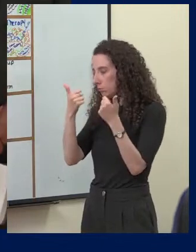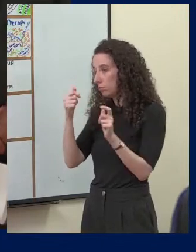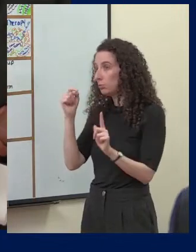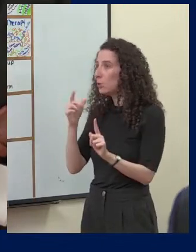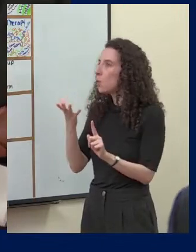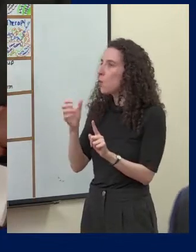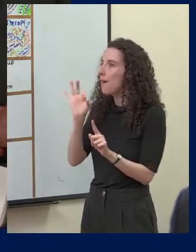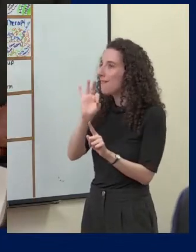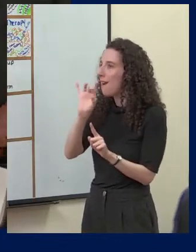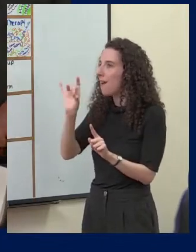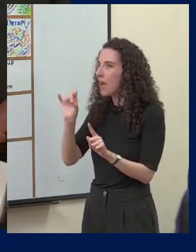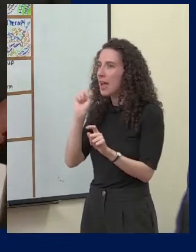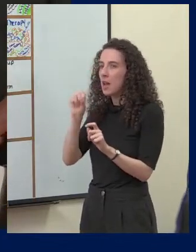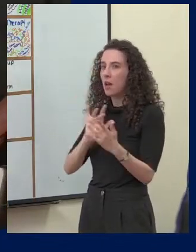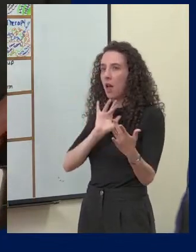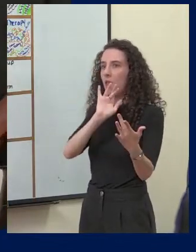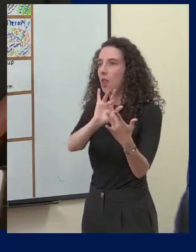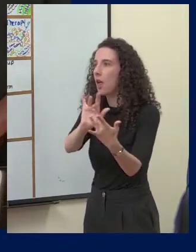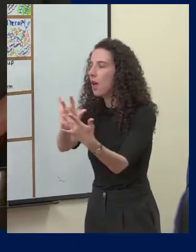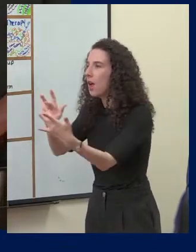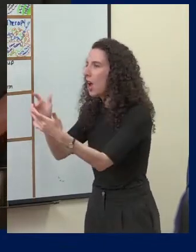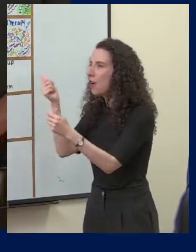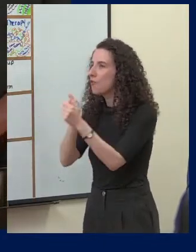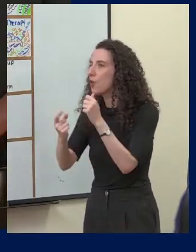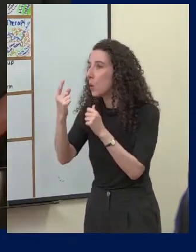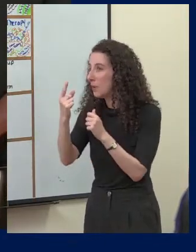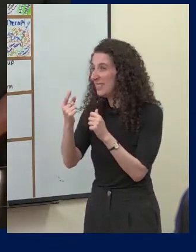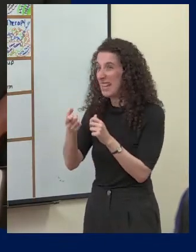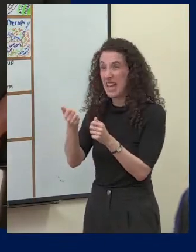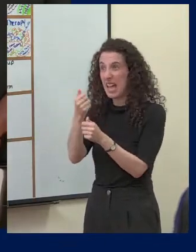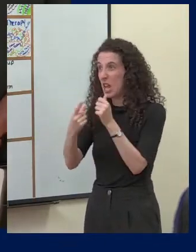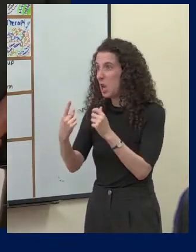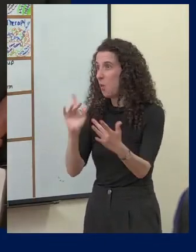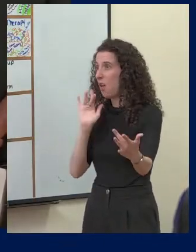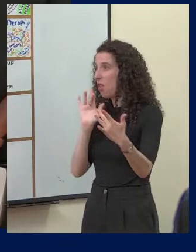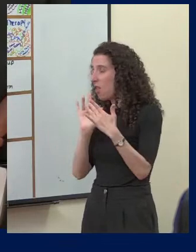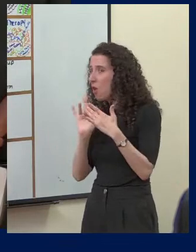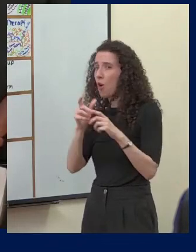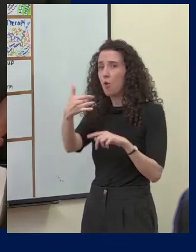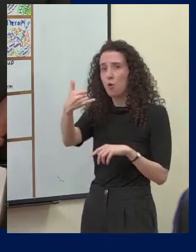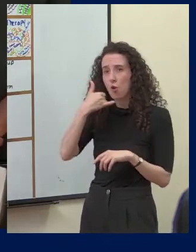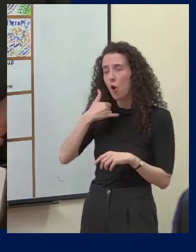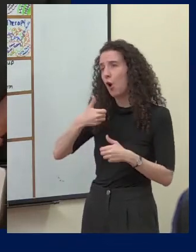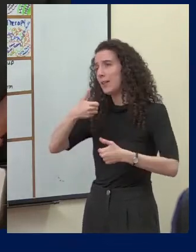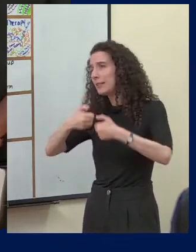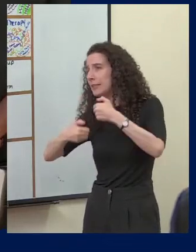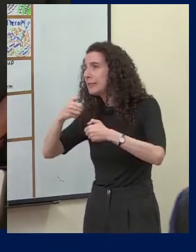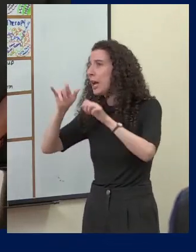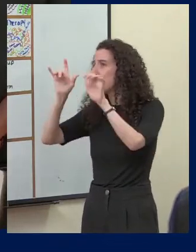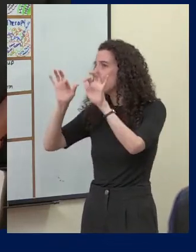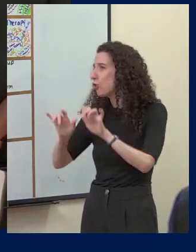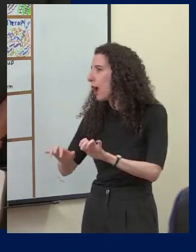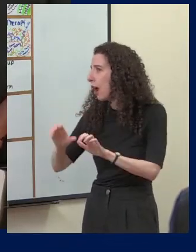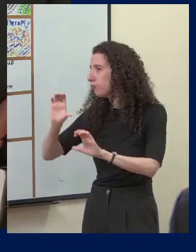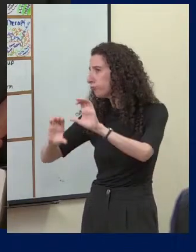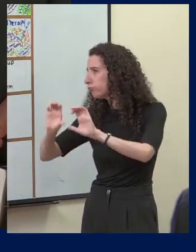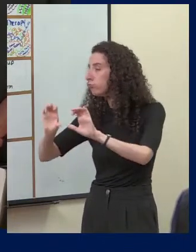We want everyone to know that if they call, text or chat, they will reach someone who